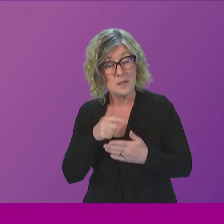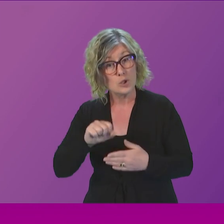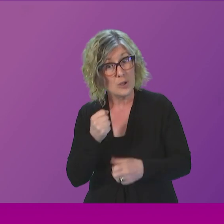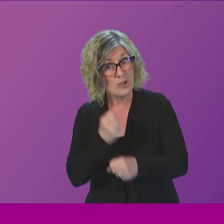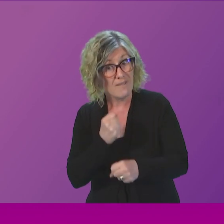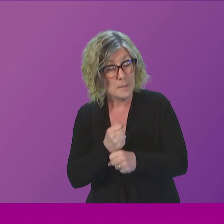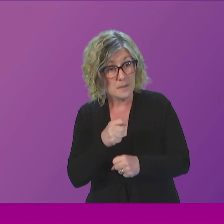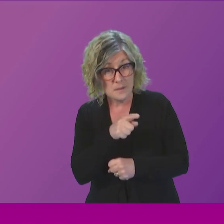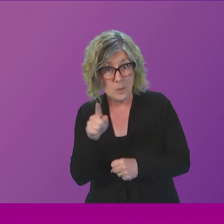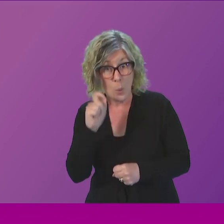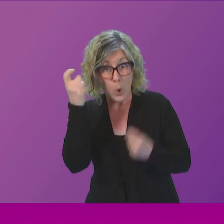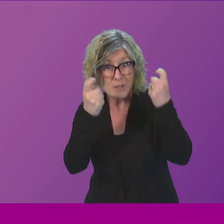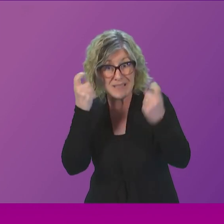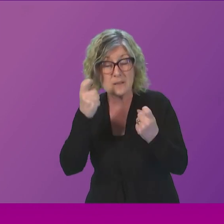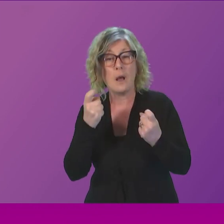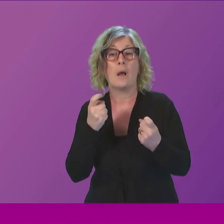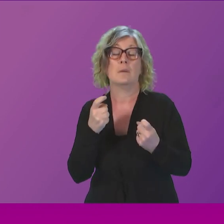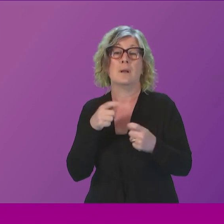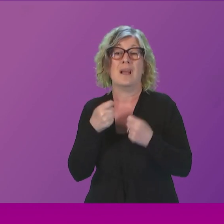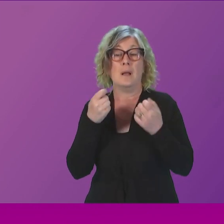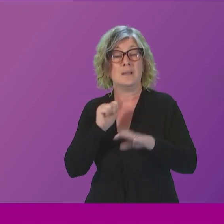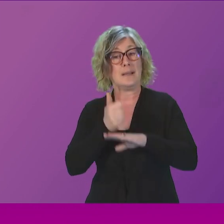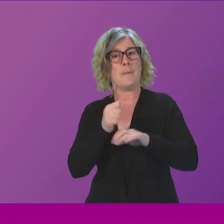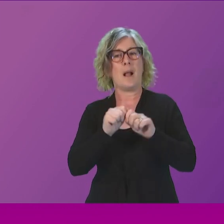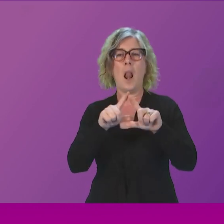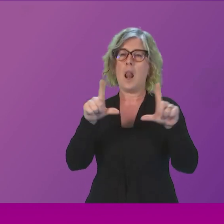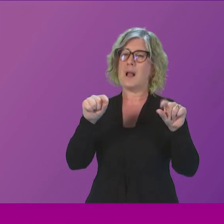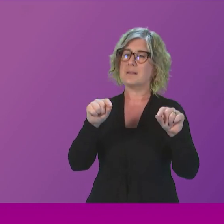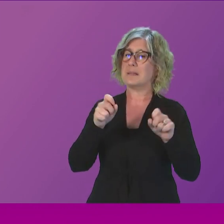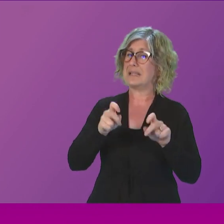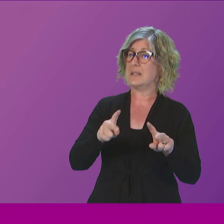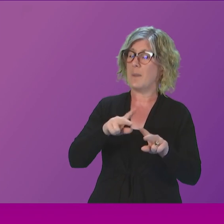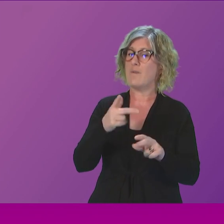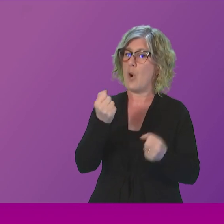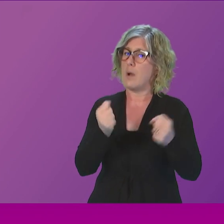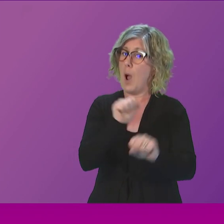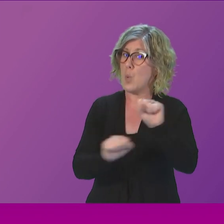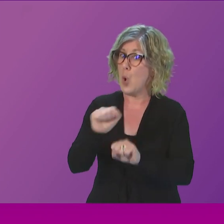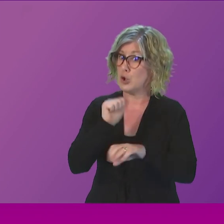consider implementing a licensing scheme for car washes in Scotland to ensure that practices